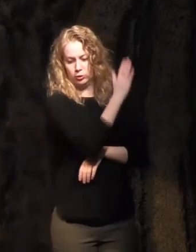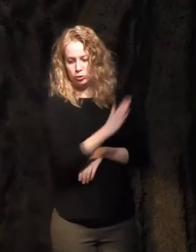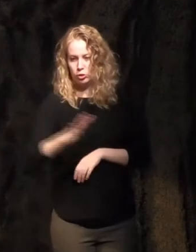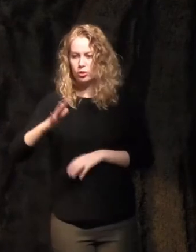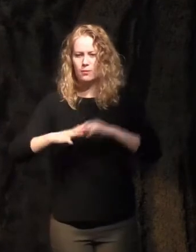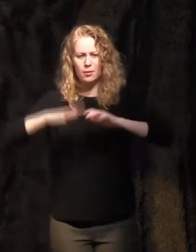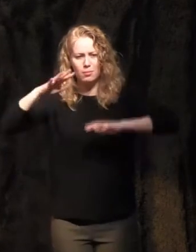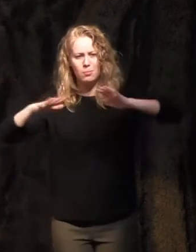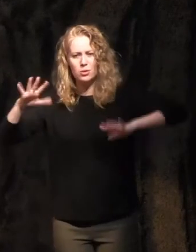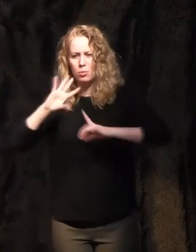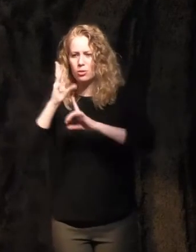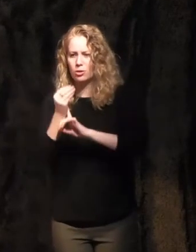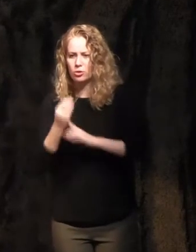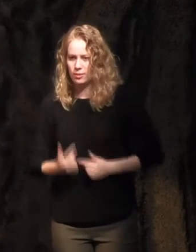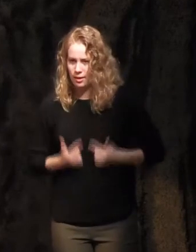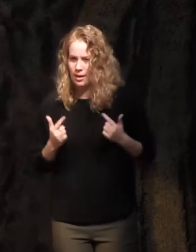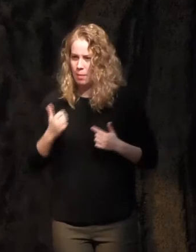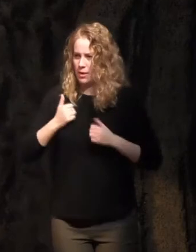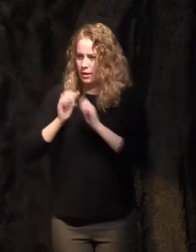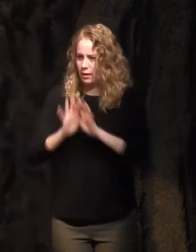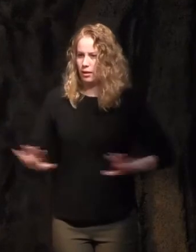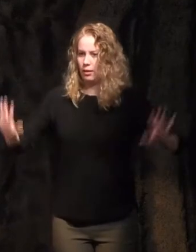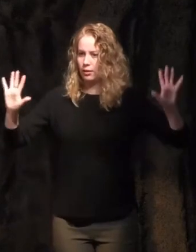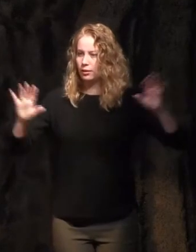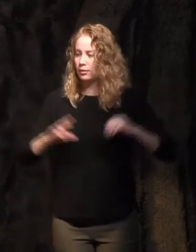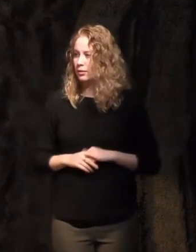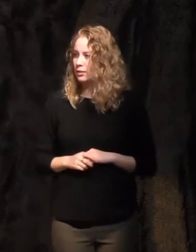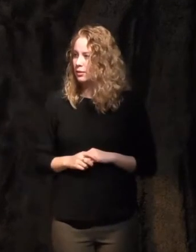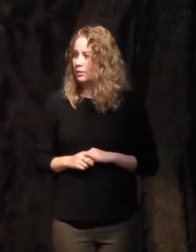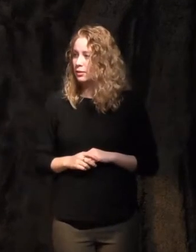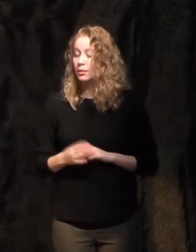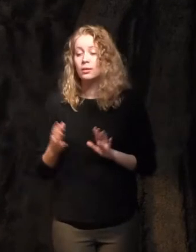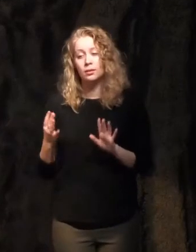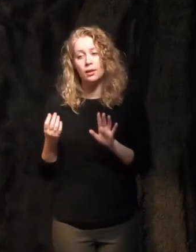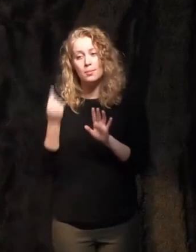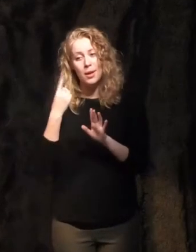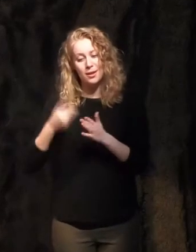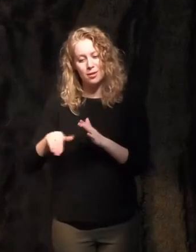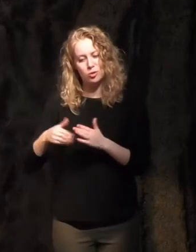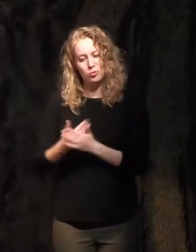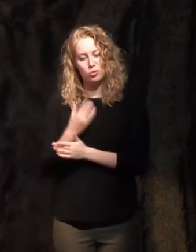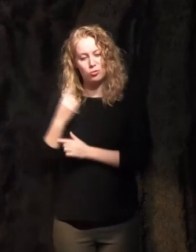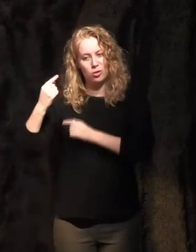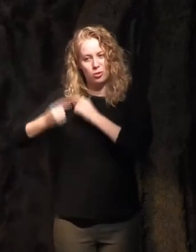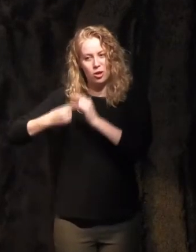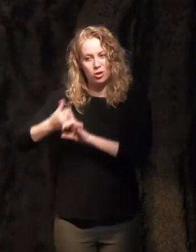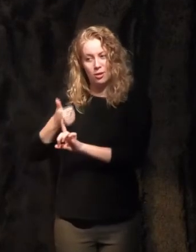that inhabit the country we live in and many in this new generation are peoples who histories and experiences